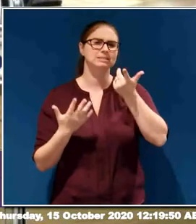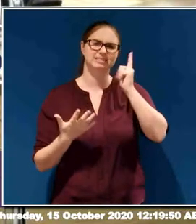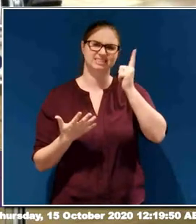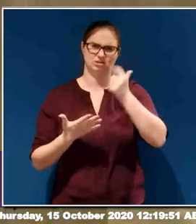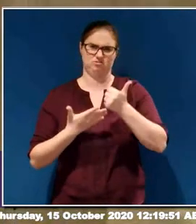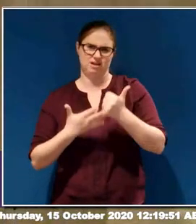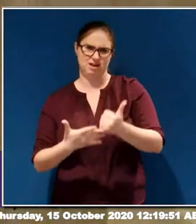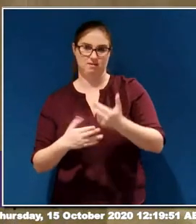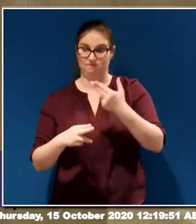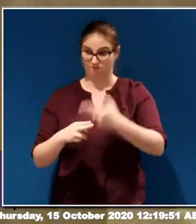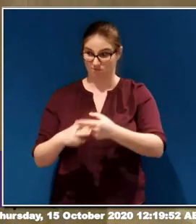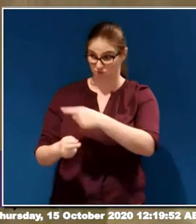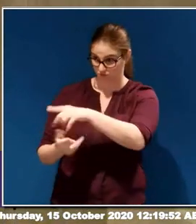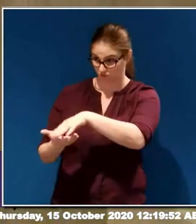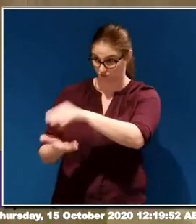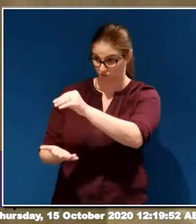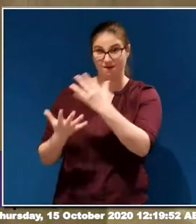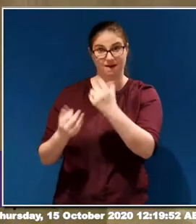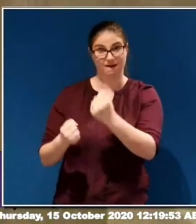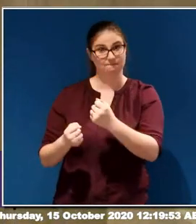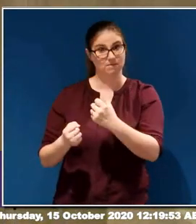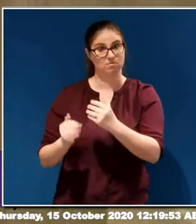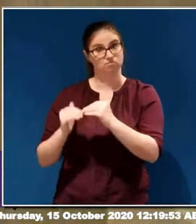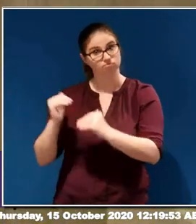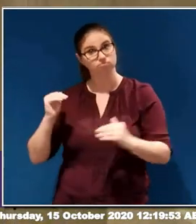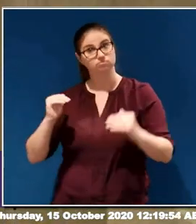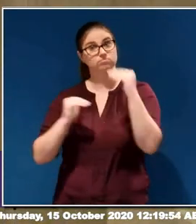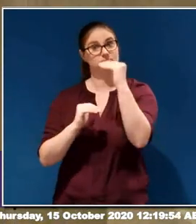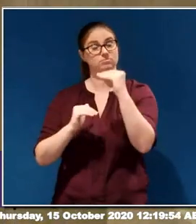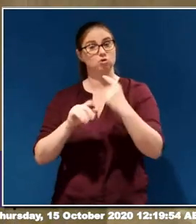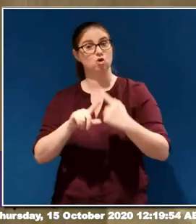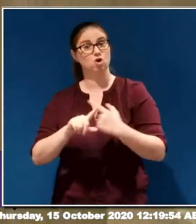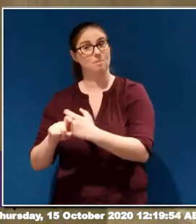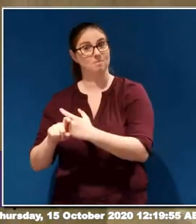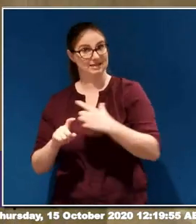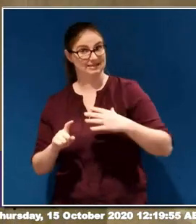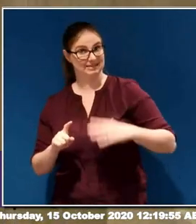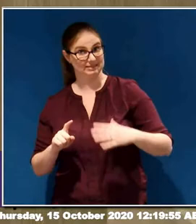That's correct. Is that known as a complex needs application?